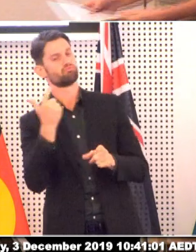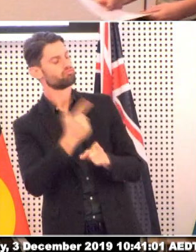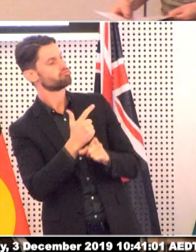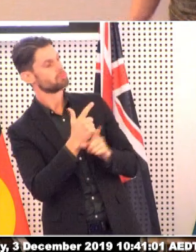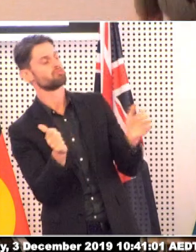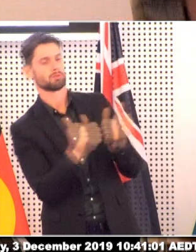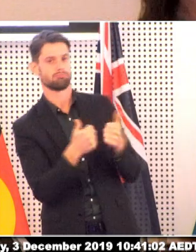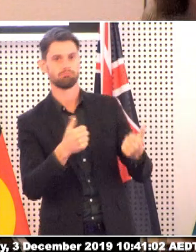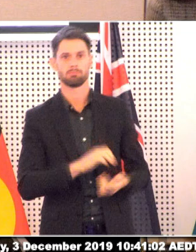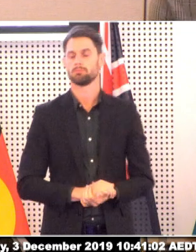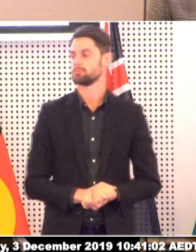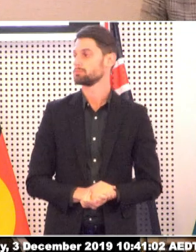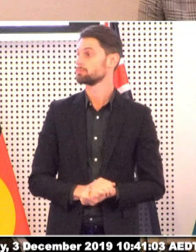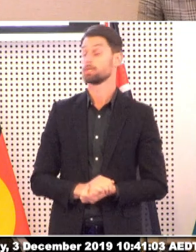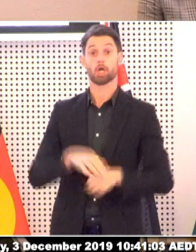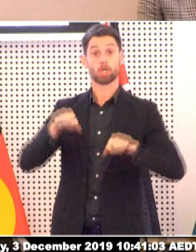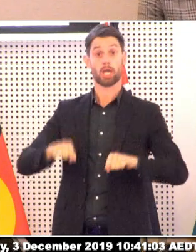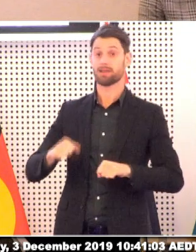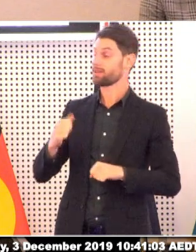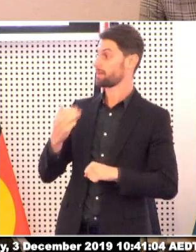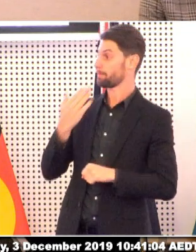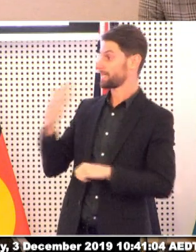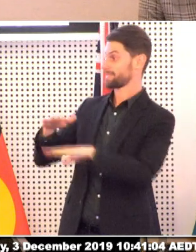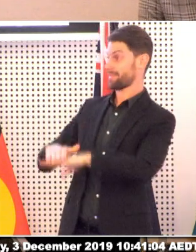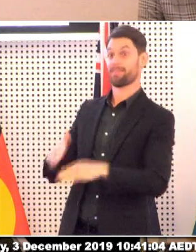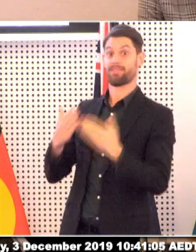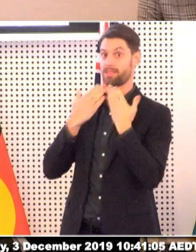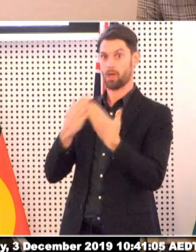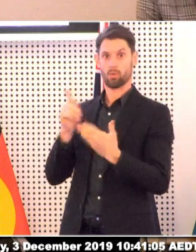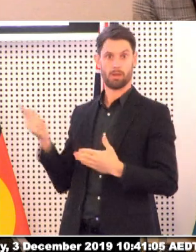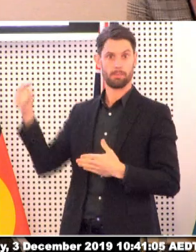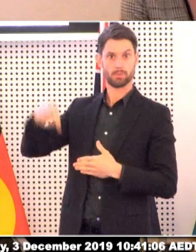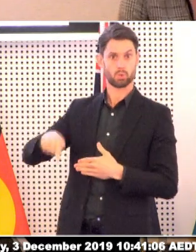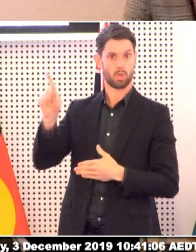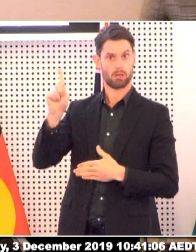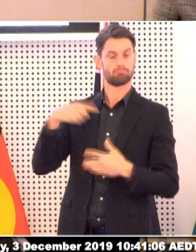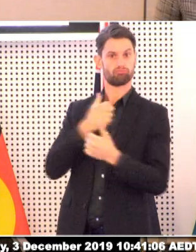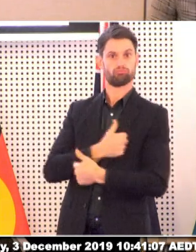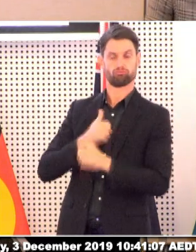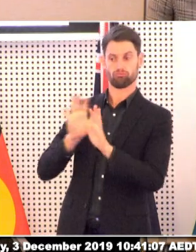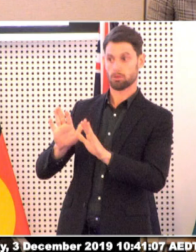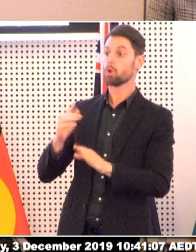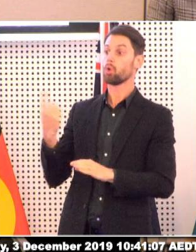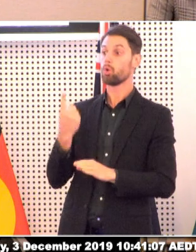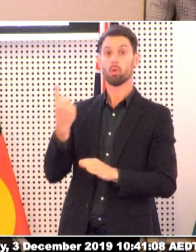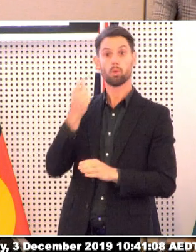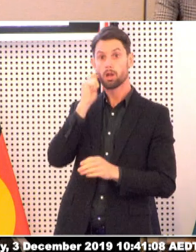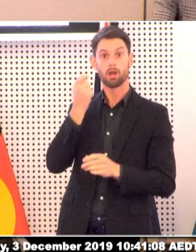Please sit down. Thank you for your attendance today and for your statement. Who will be taking - - - I will. You will.